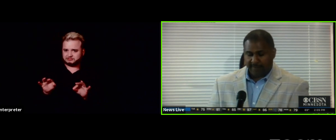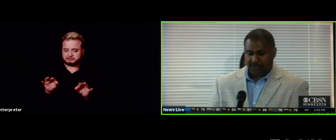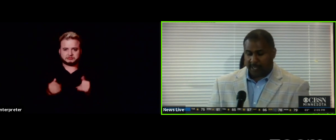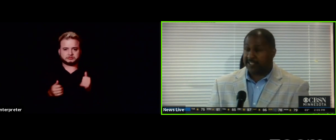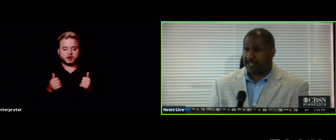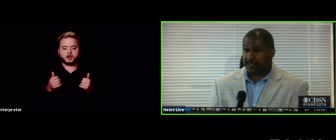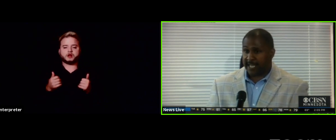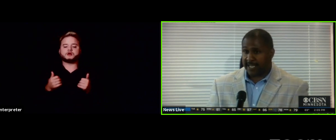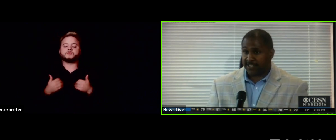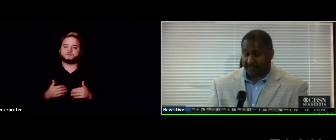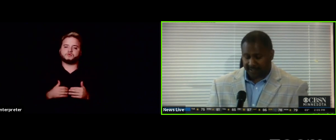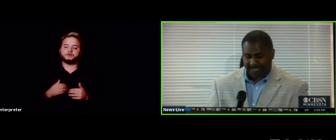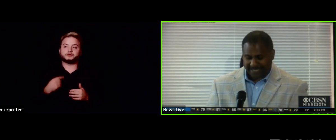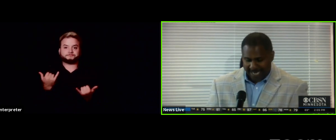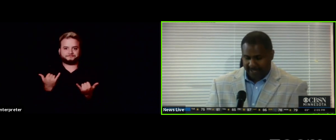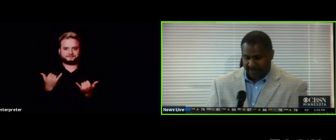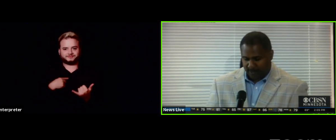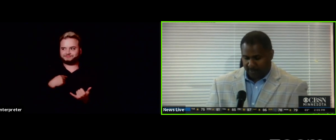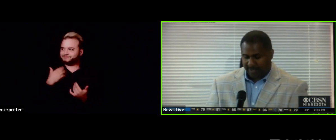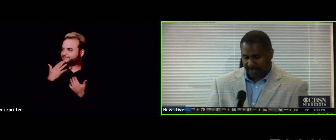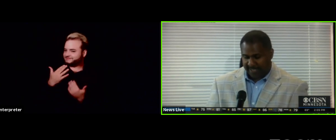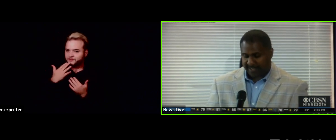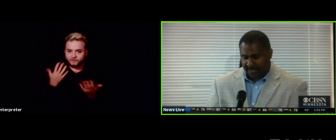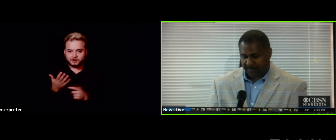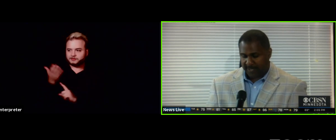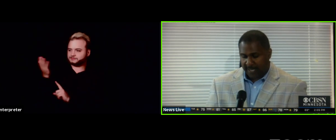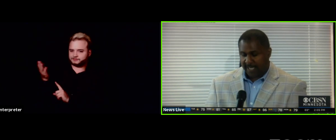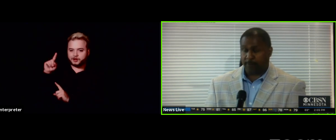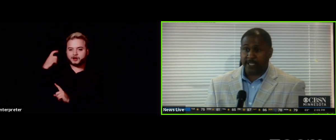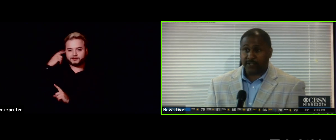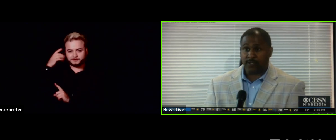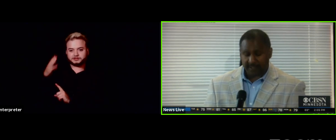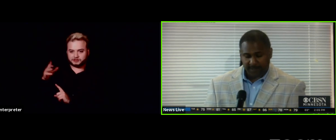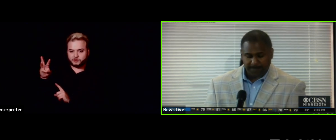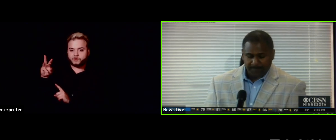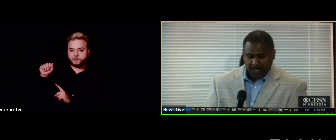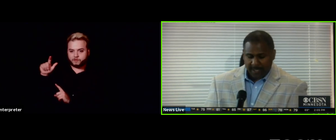joining us here today to share some exciting news about the next steps in resources to